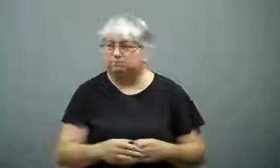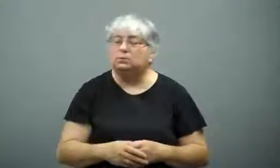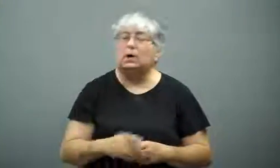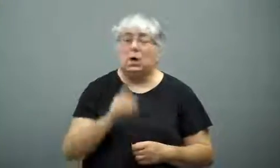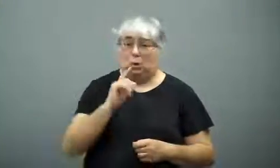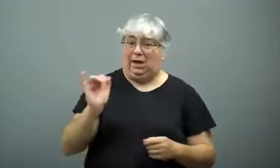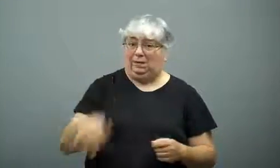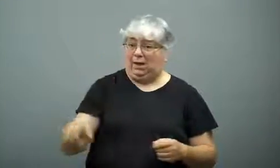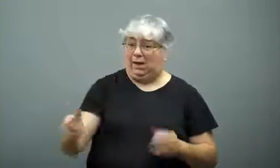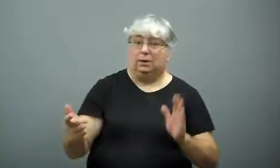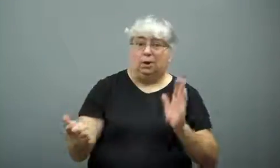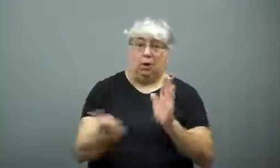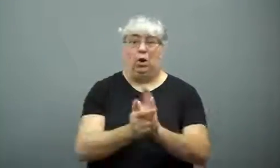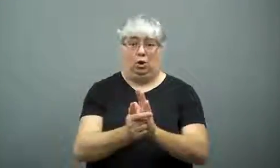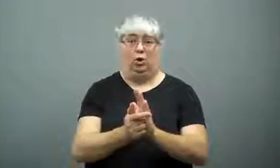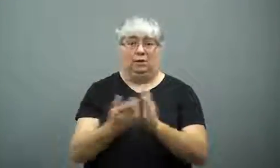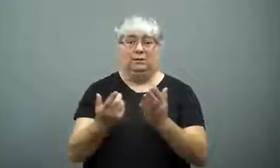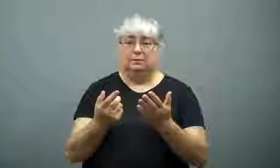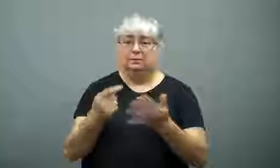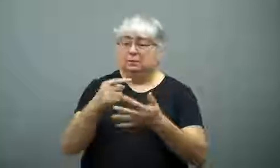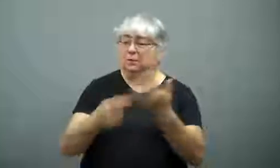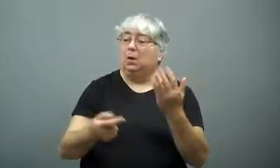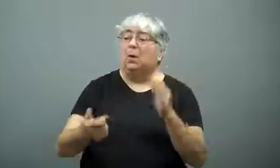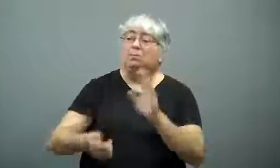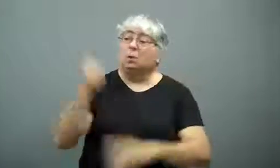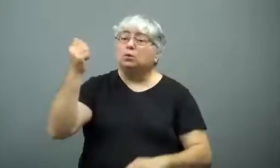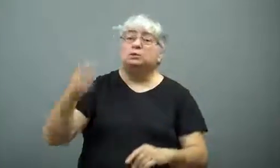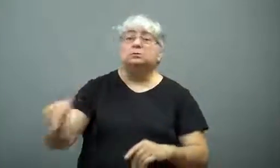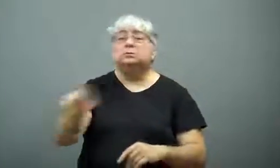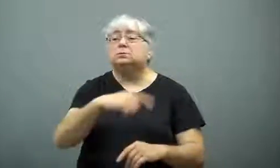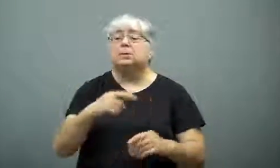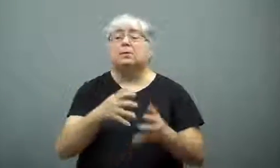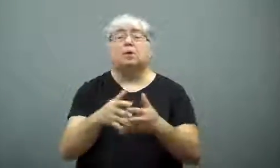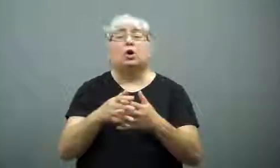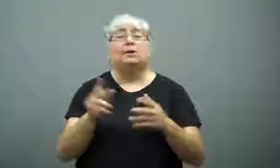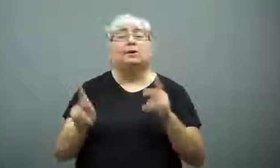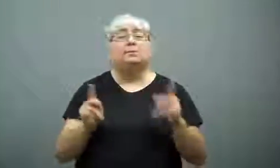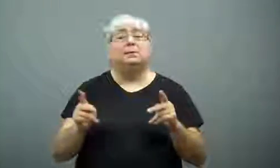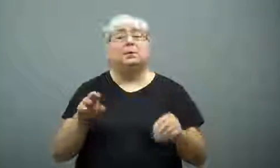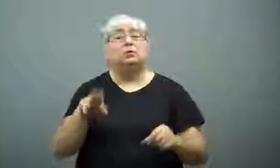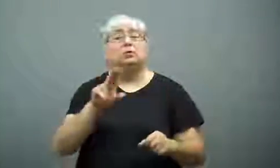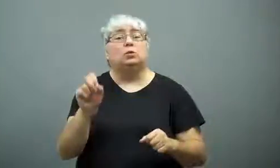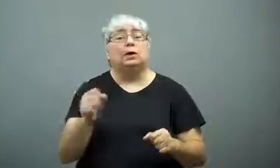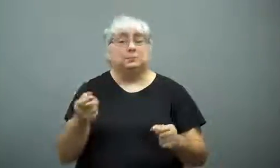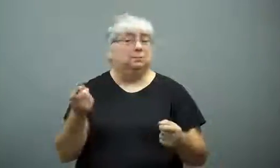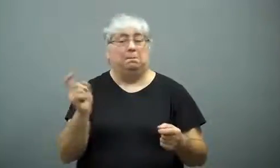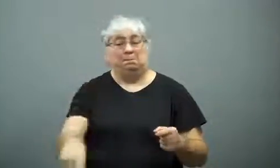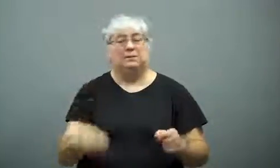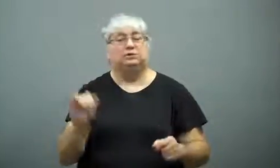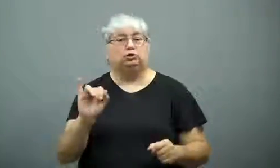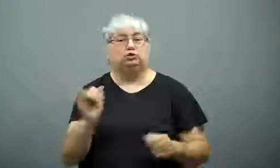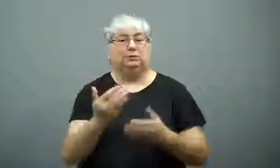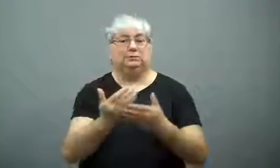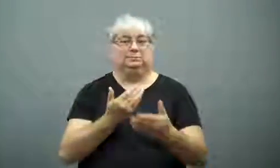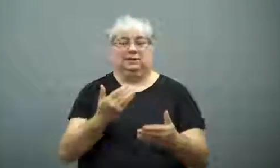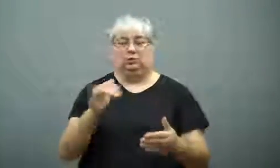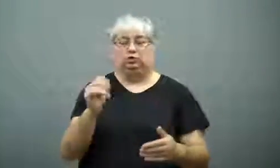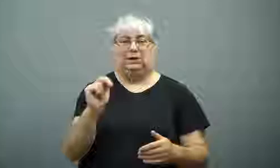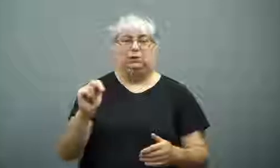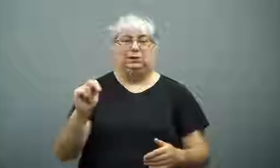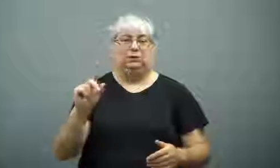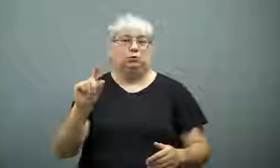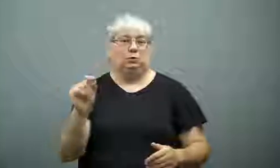According to the law, most Americans must be insured by 2014.